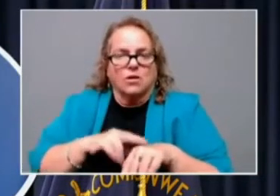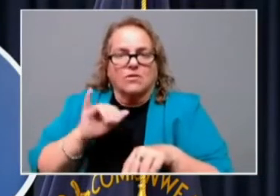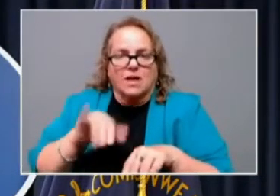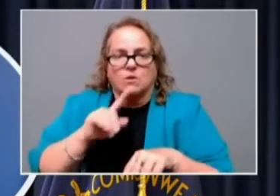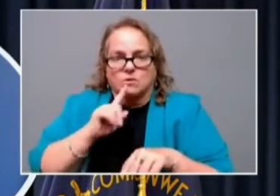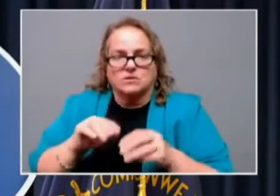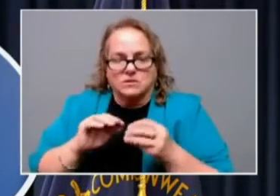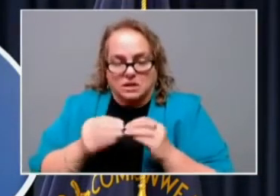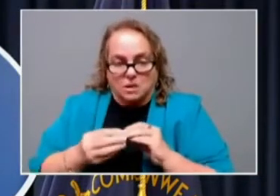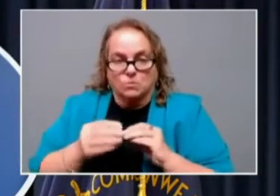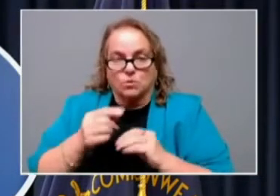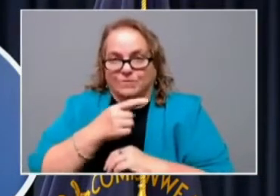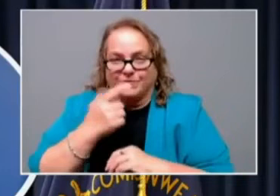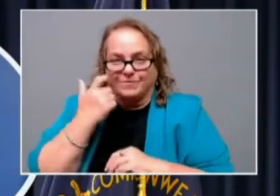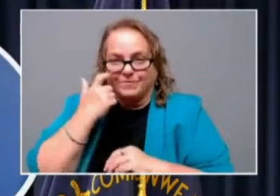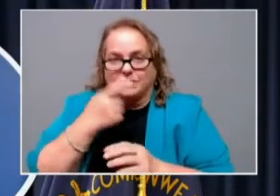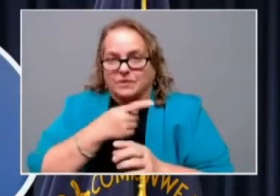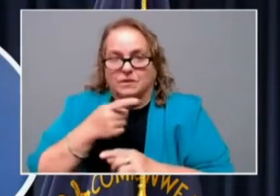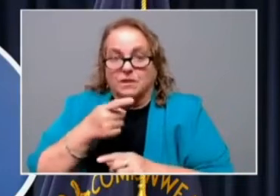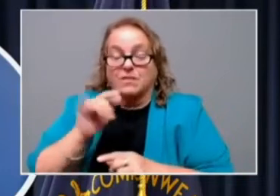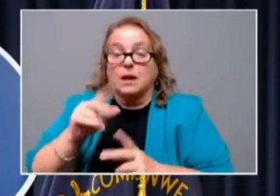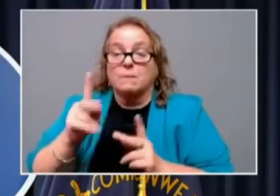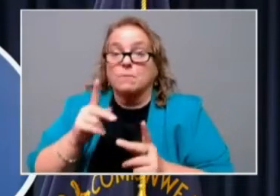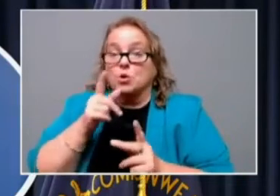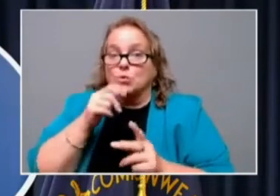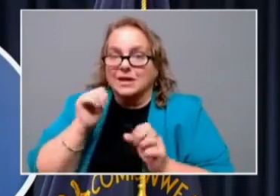that was up there. These are people who can make their own decisions, 18 and up